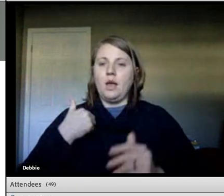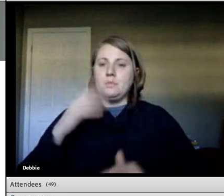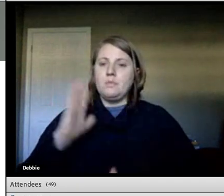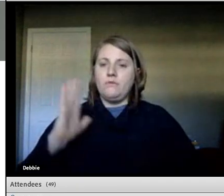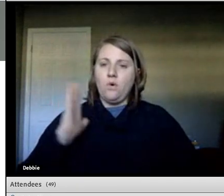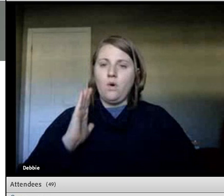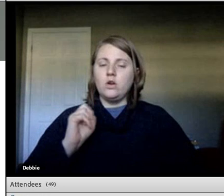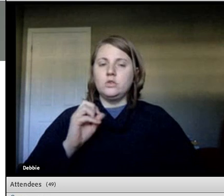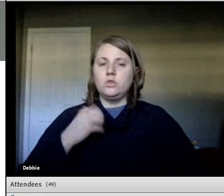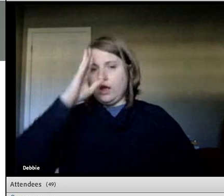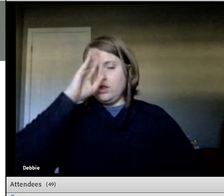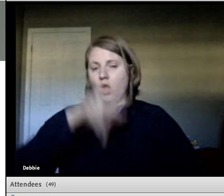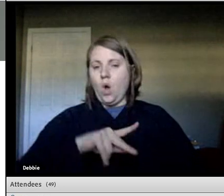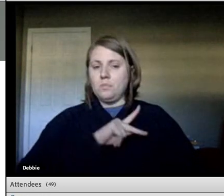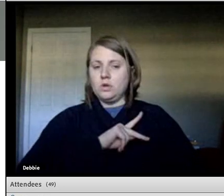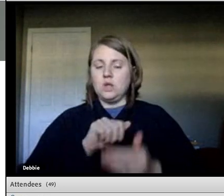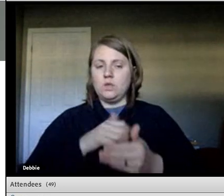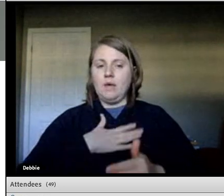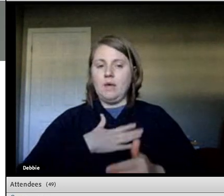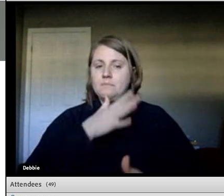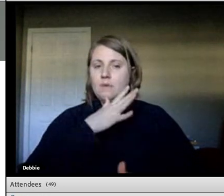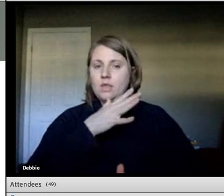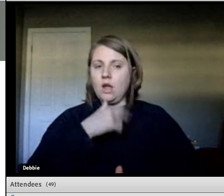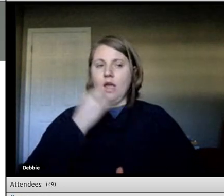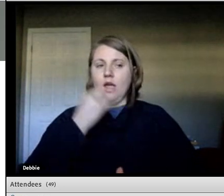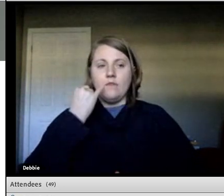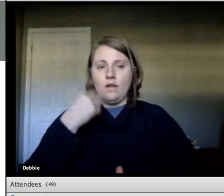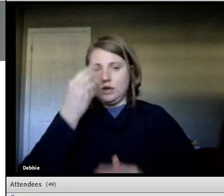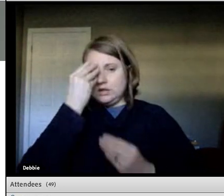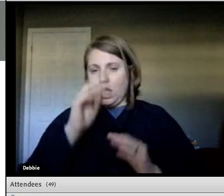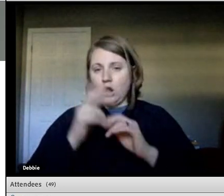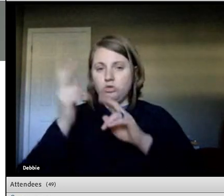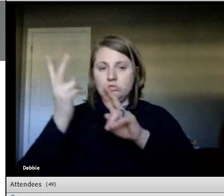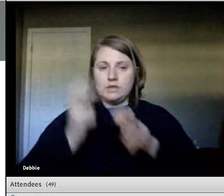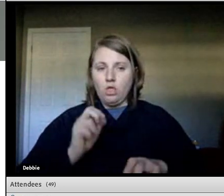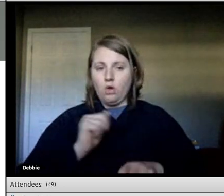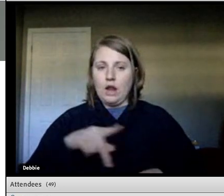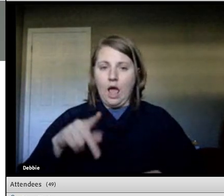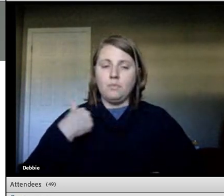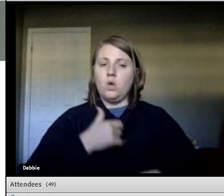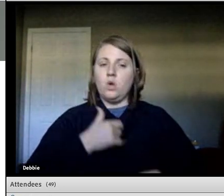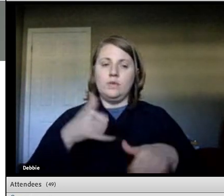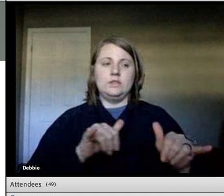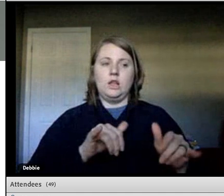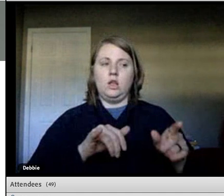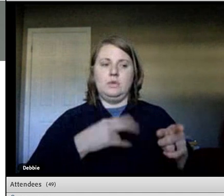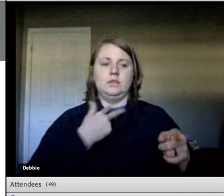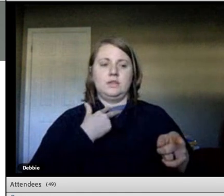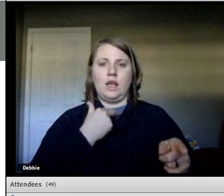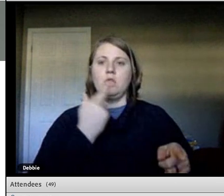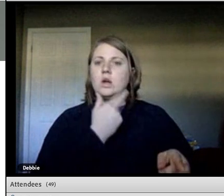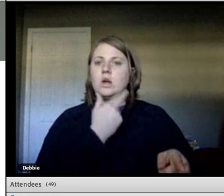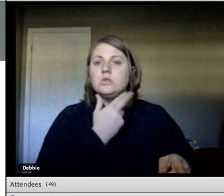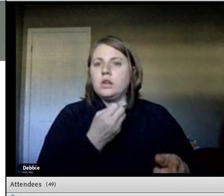If I had to tell her how to download an app, and we would have still been at the restaurant, so you can put them on your shelves.